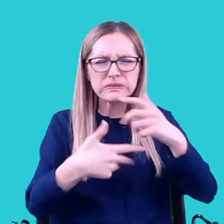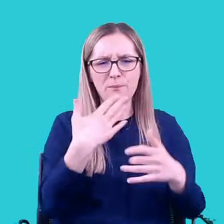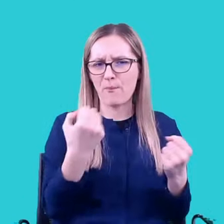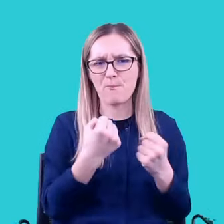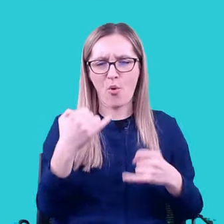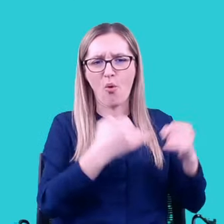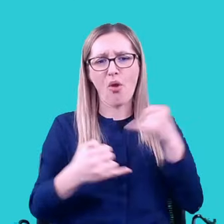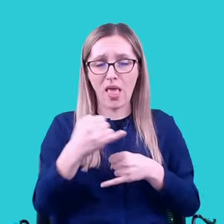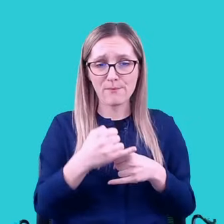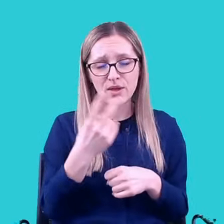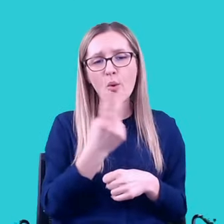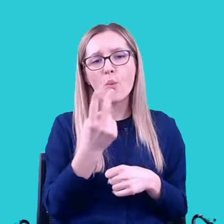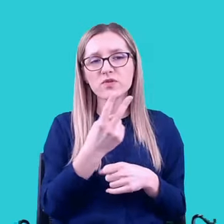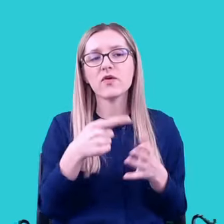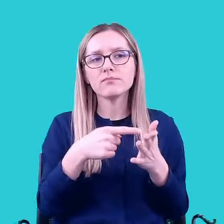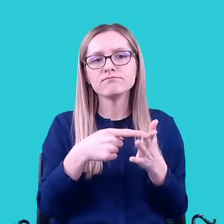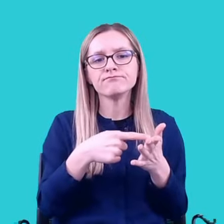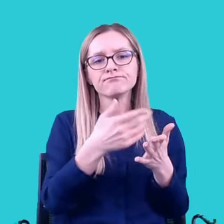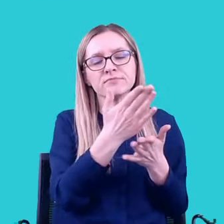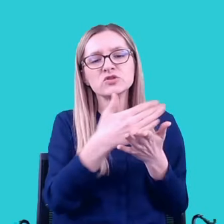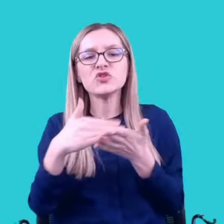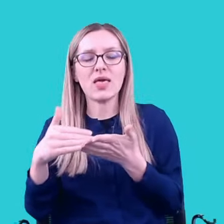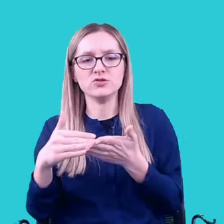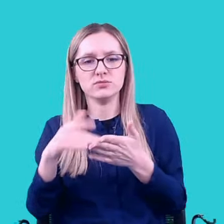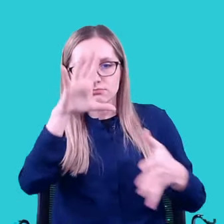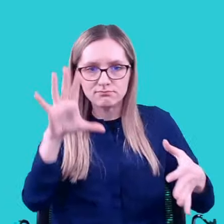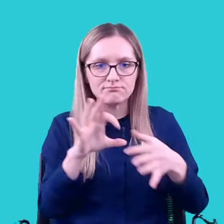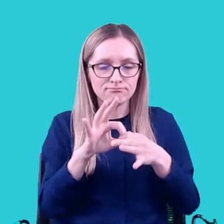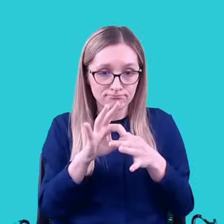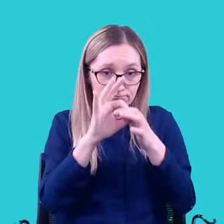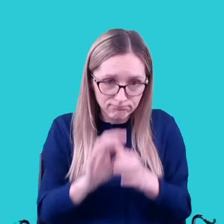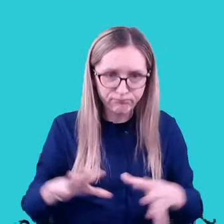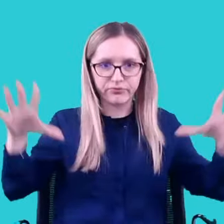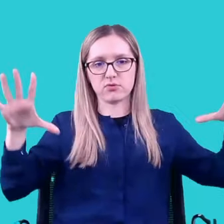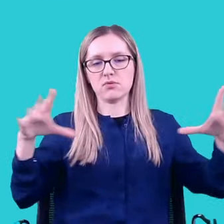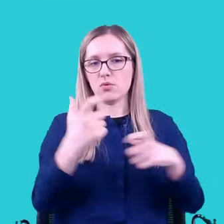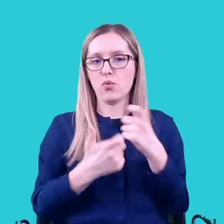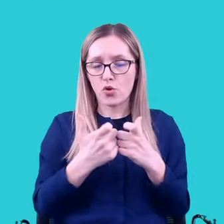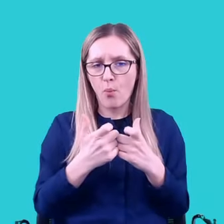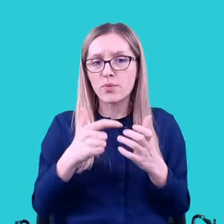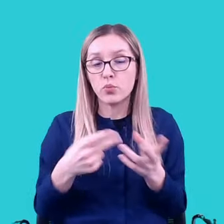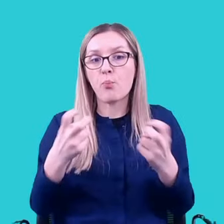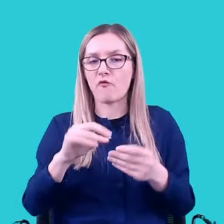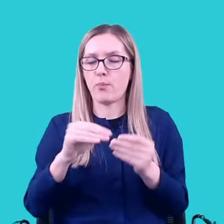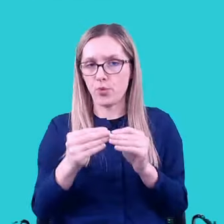involving two components of hydrogen splitting, in consequence creating a problem, as…